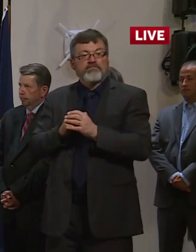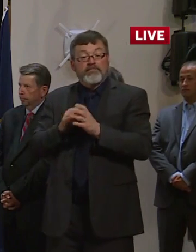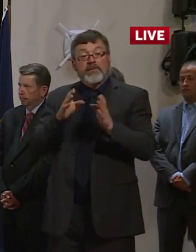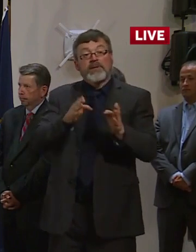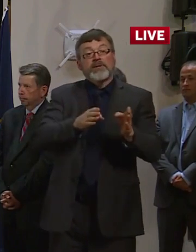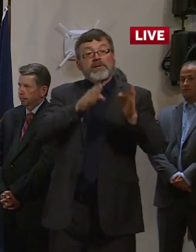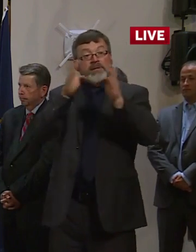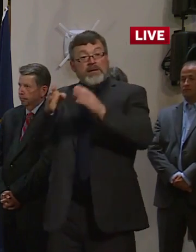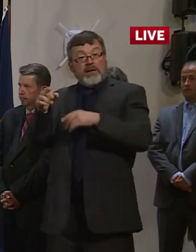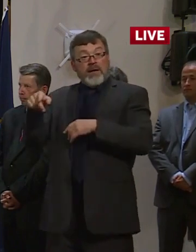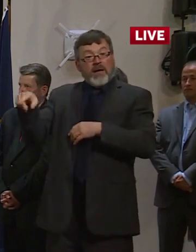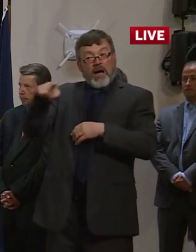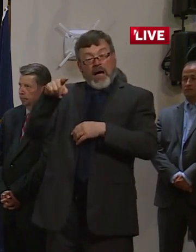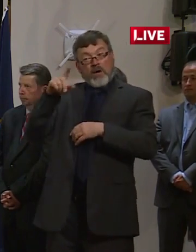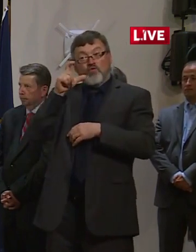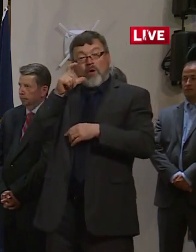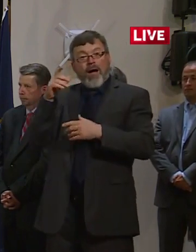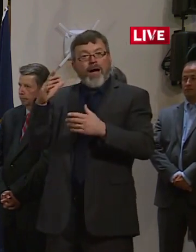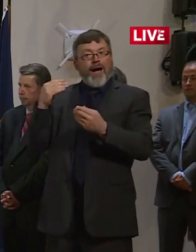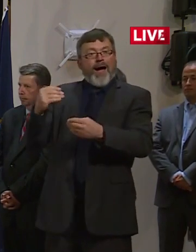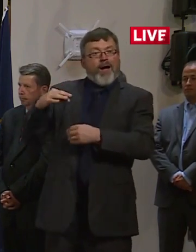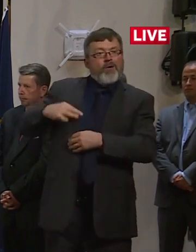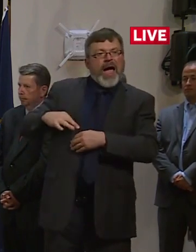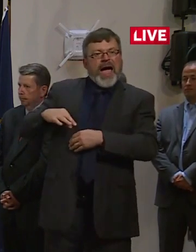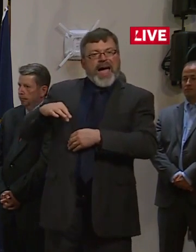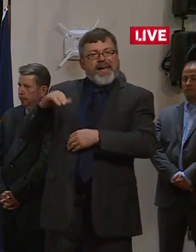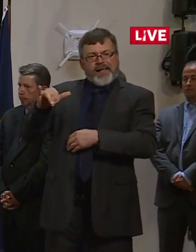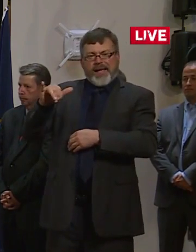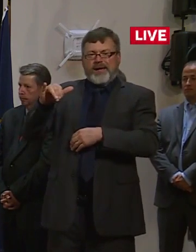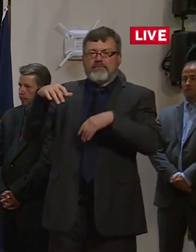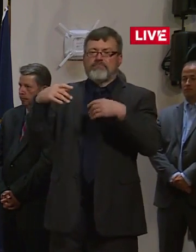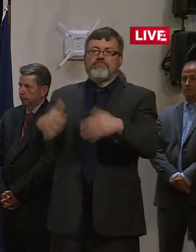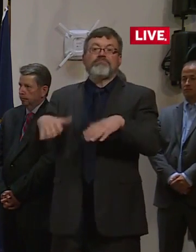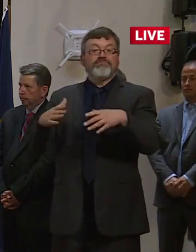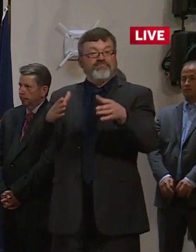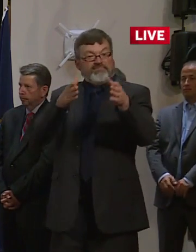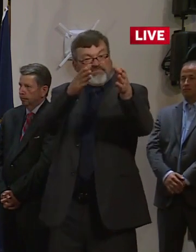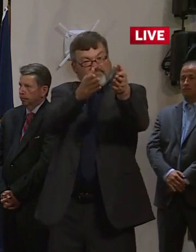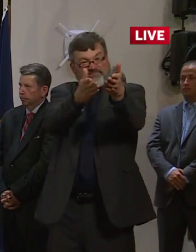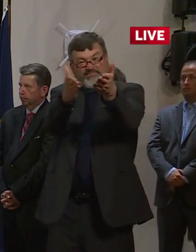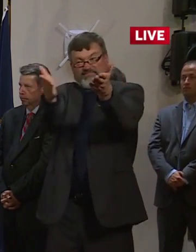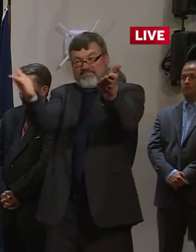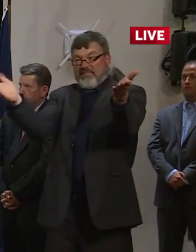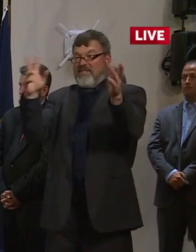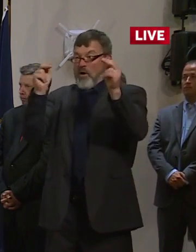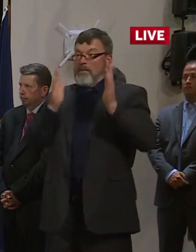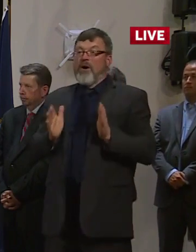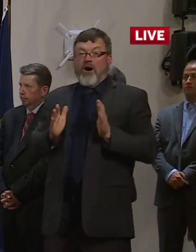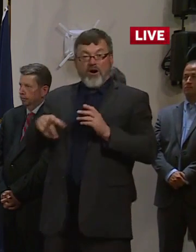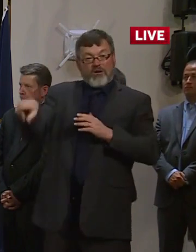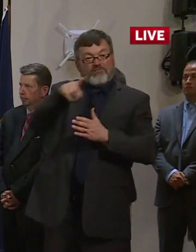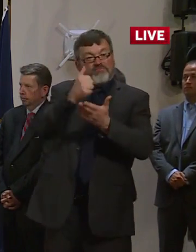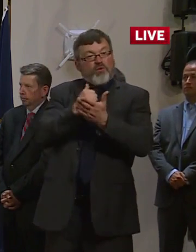AT THE END OF THDAE Y, THE PEOPLE DESERVE THE CREDIT MOST.